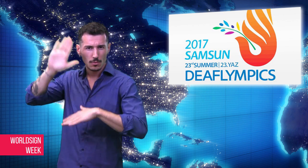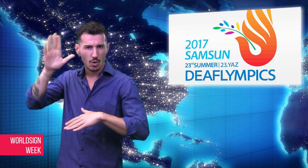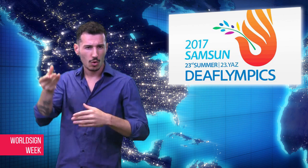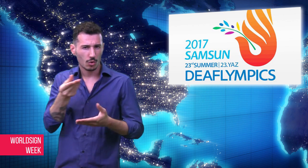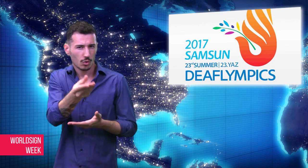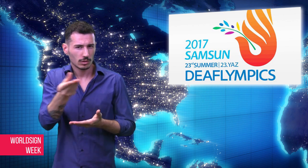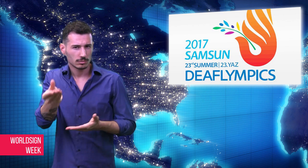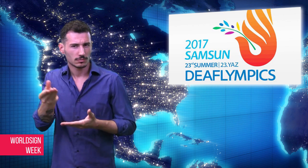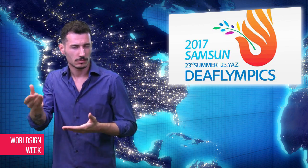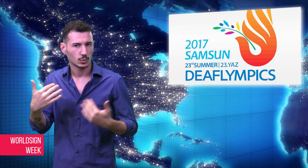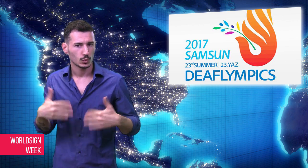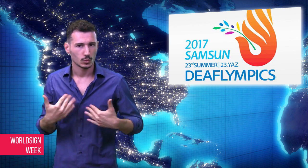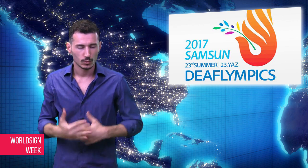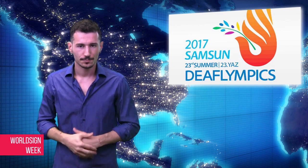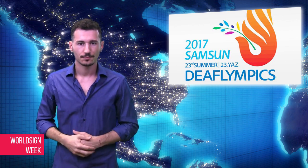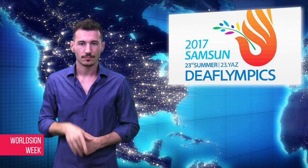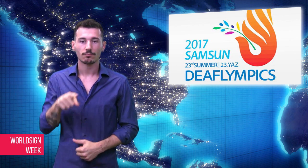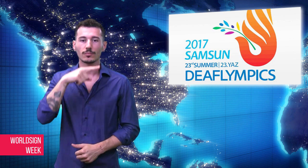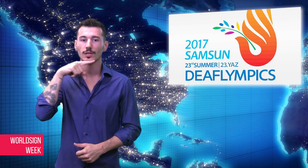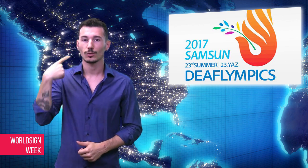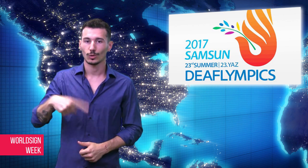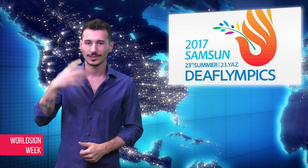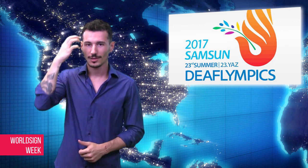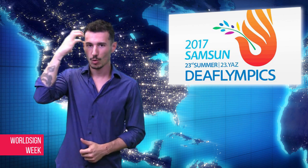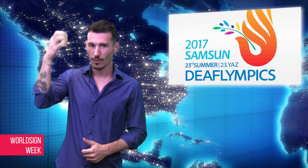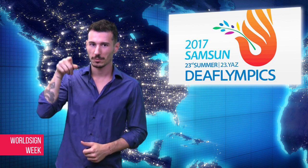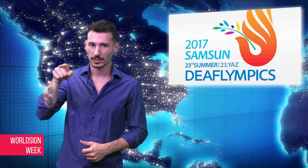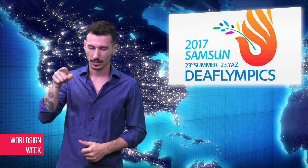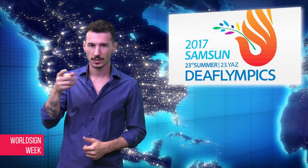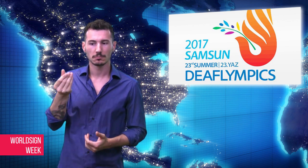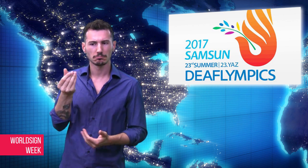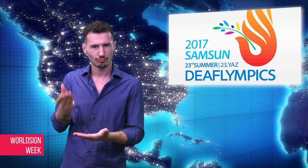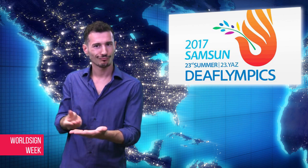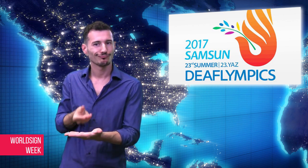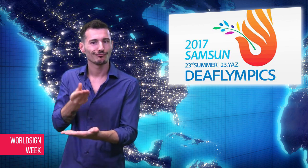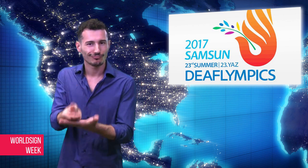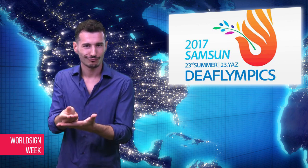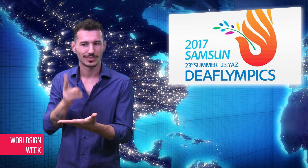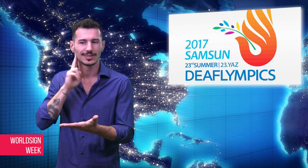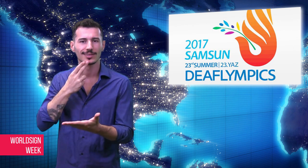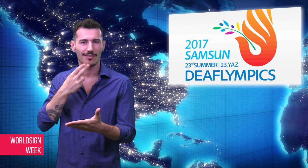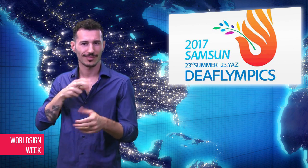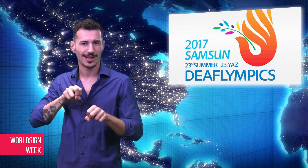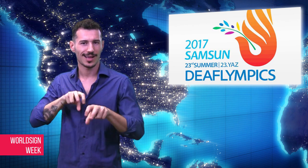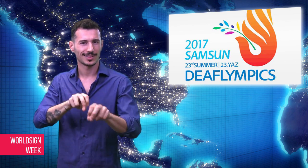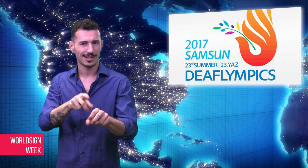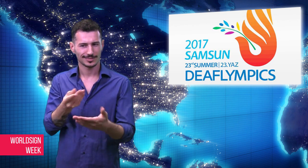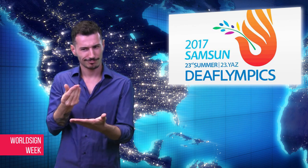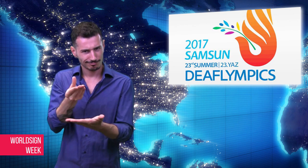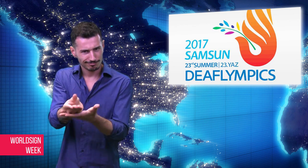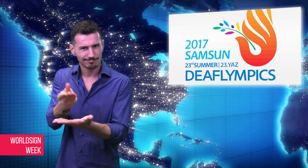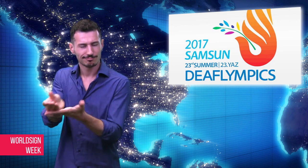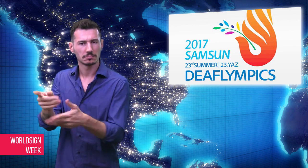winning at Deaflympics of 15 lakh for a gold medal. The Russian Government also